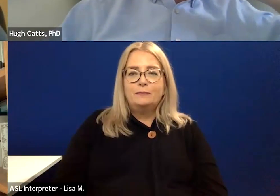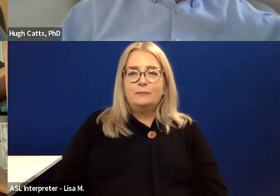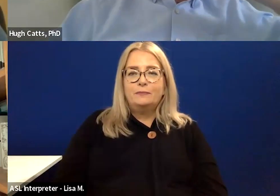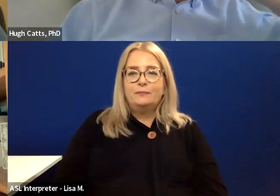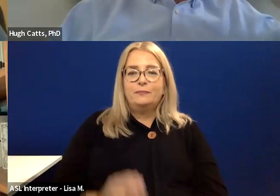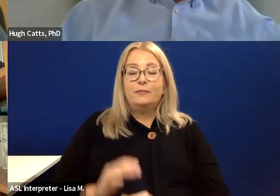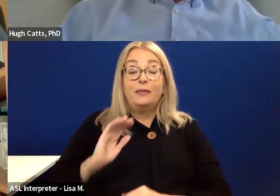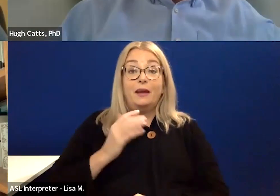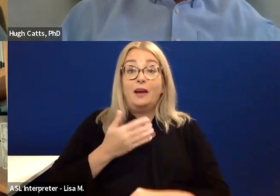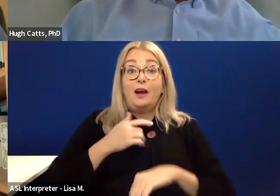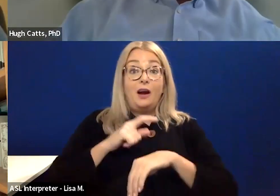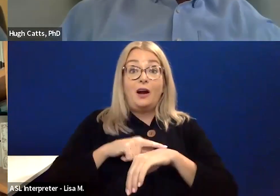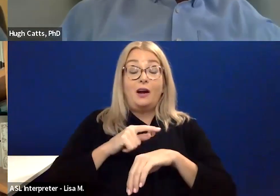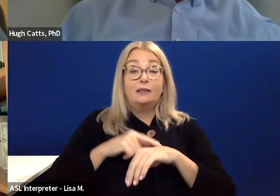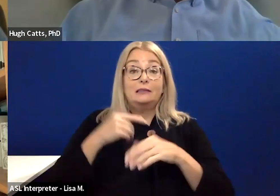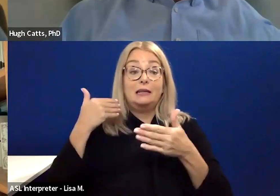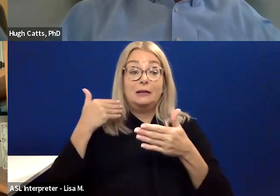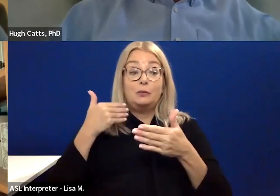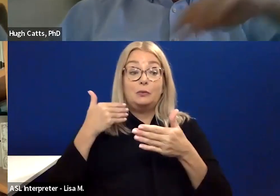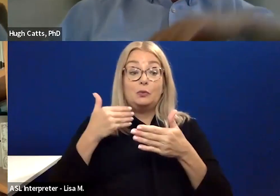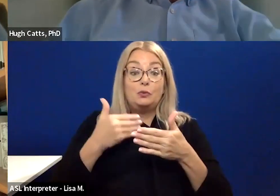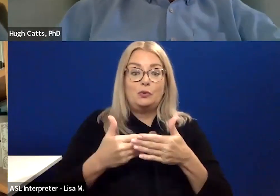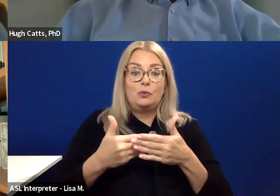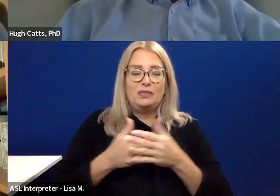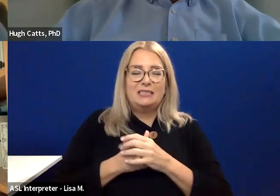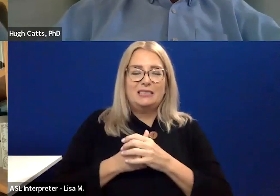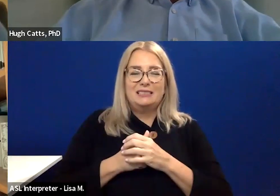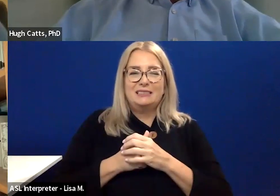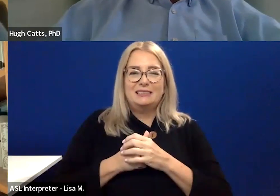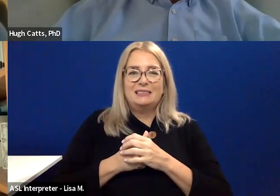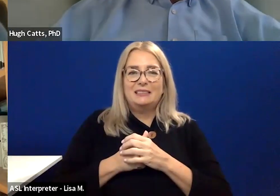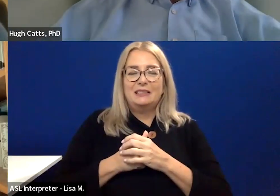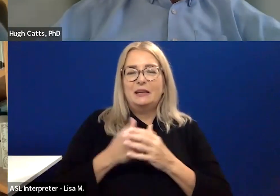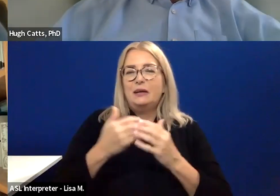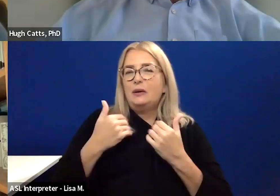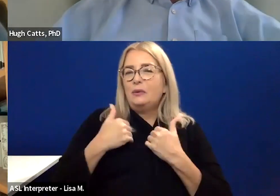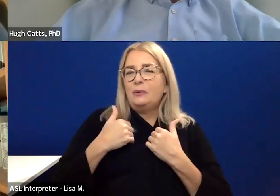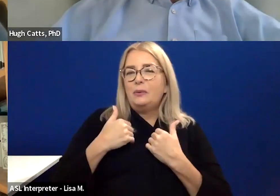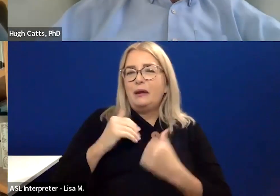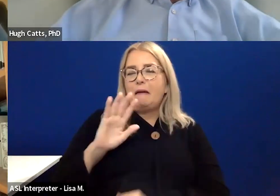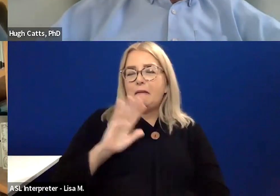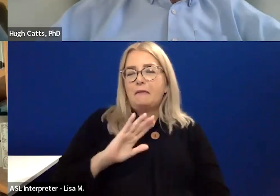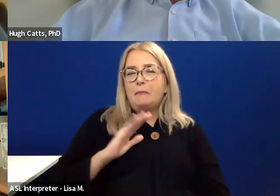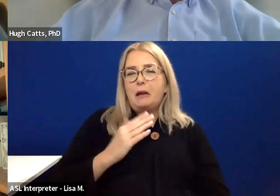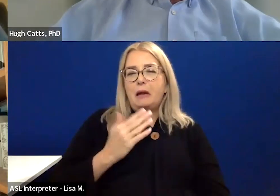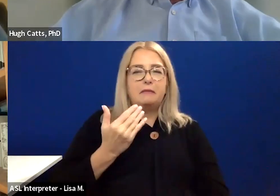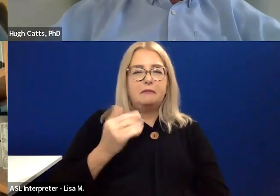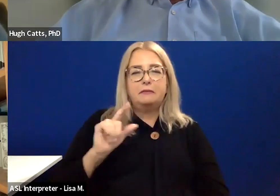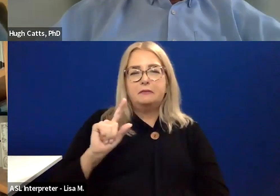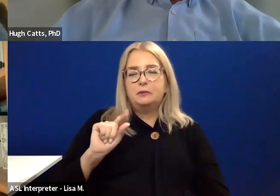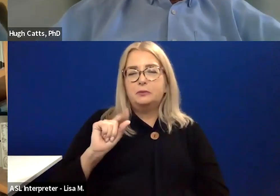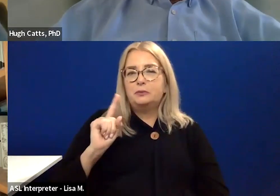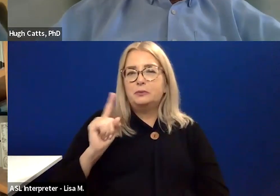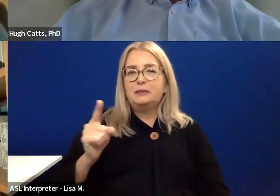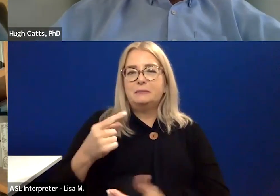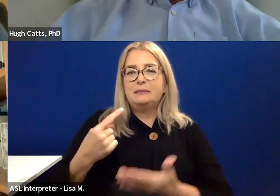it is waning we have a you know about 15 or 20 more minutes to talk together here I wondered if